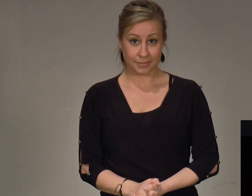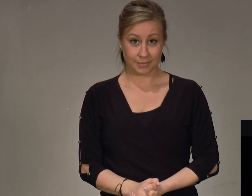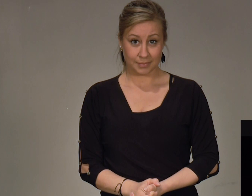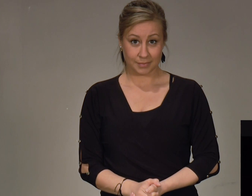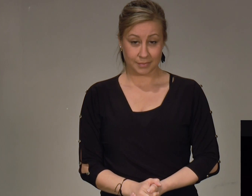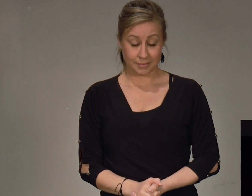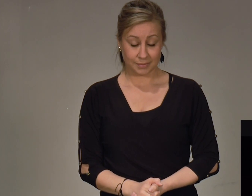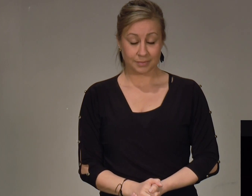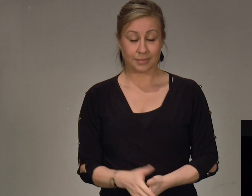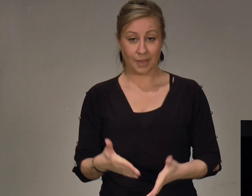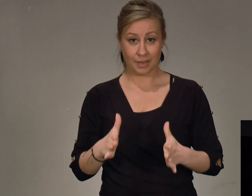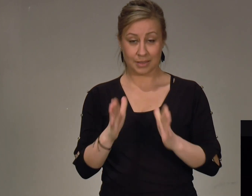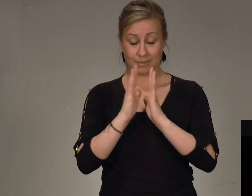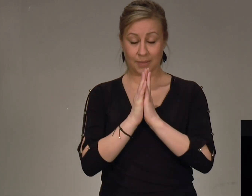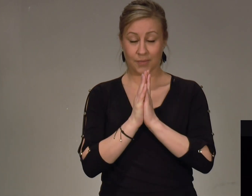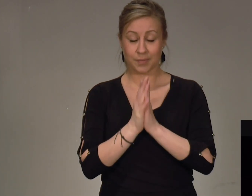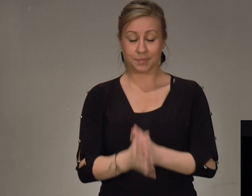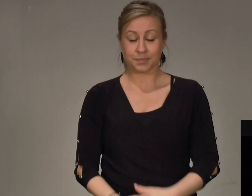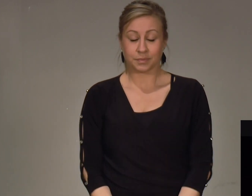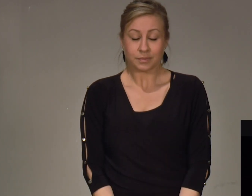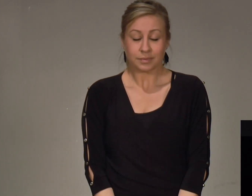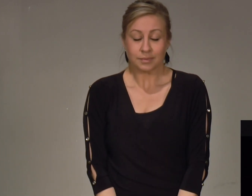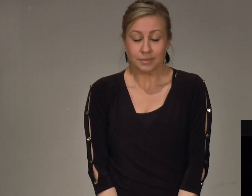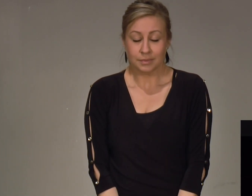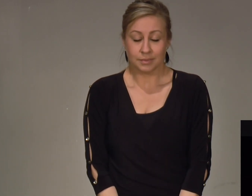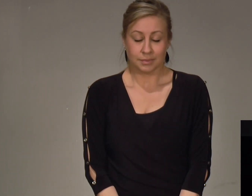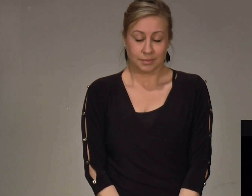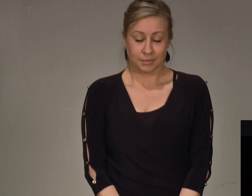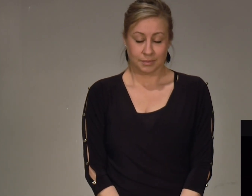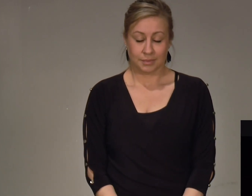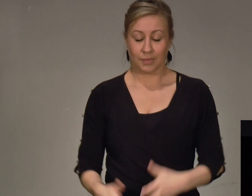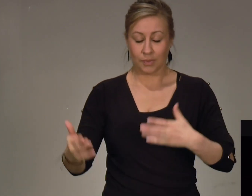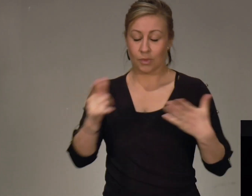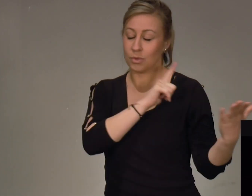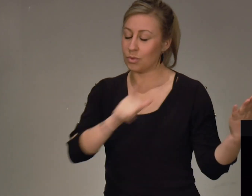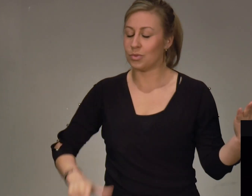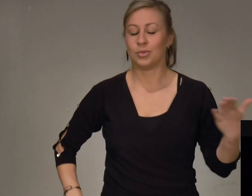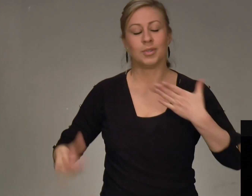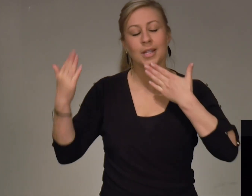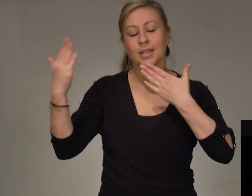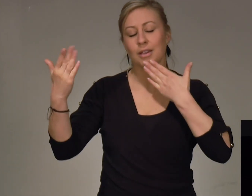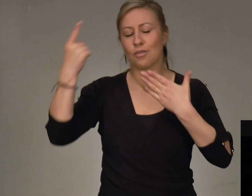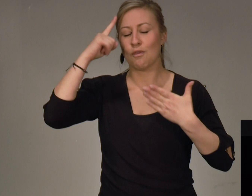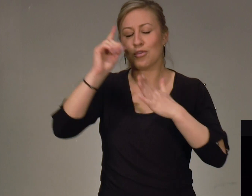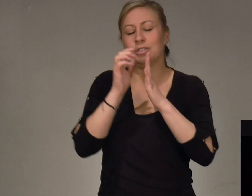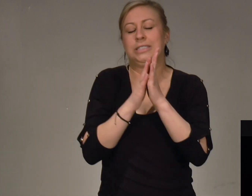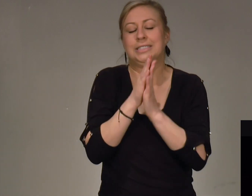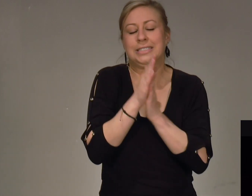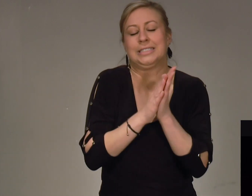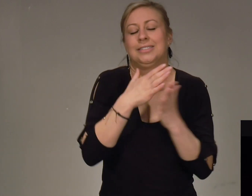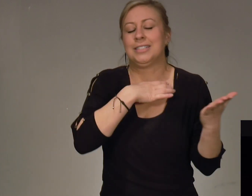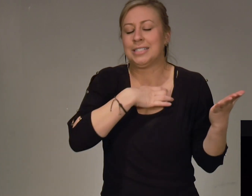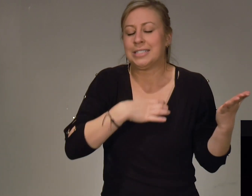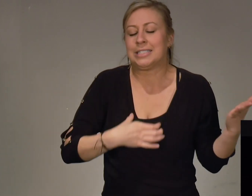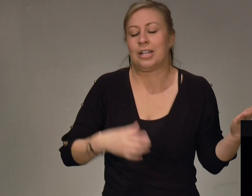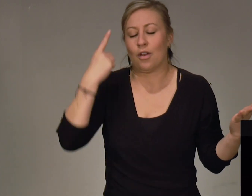Let's pray. Lord, thank You for it eagerly desiring us so much that